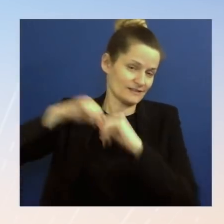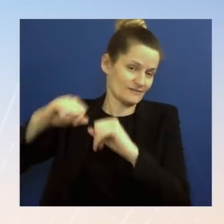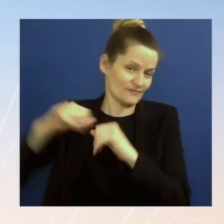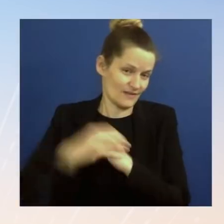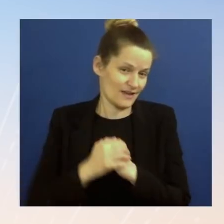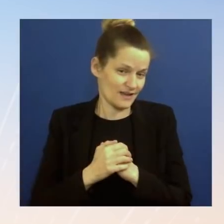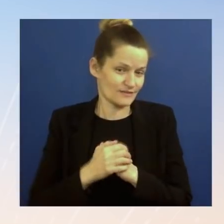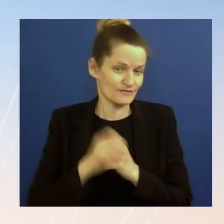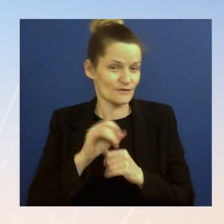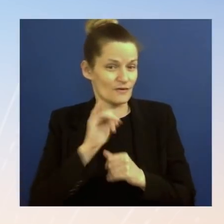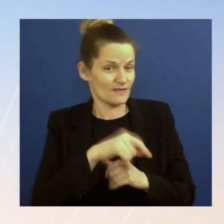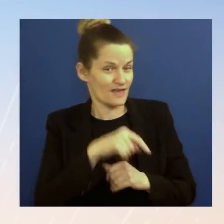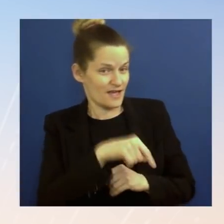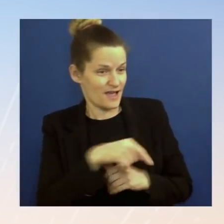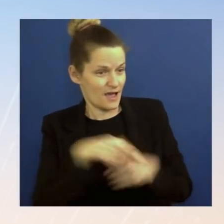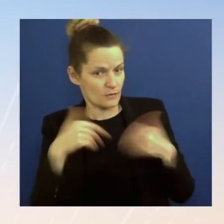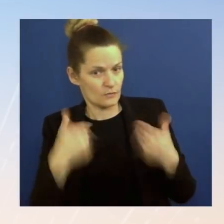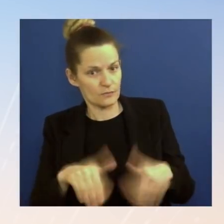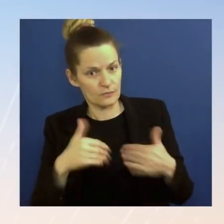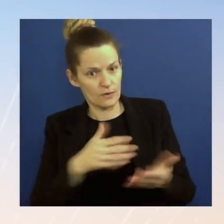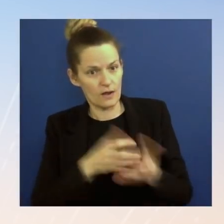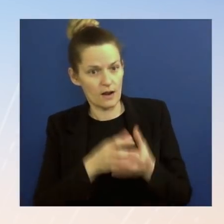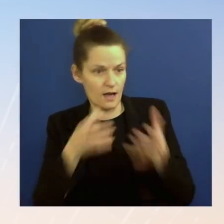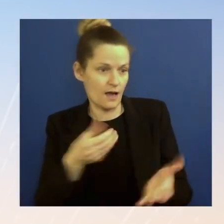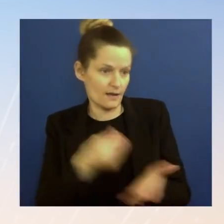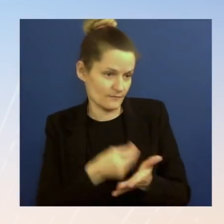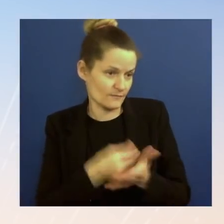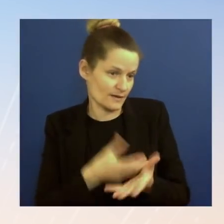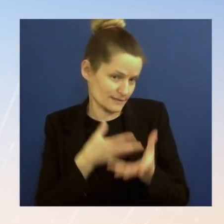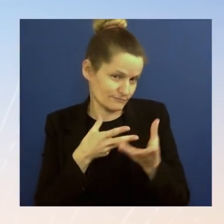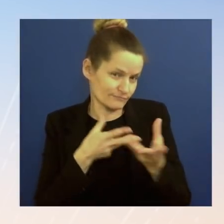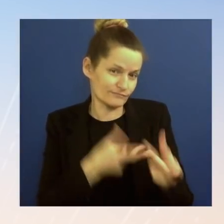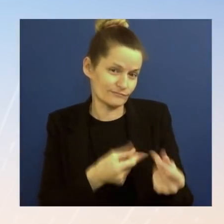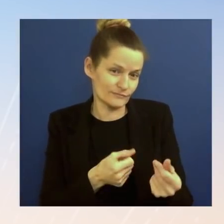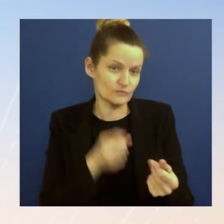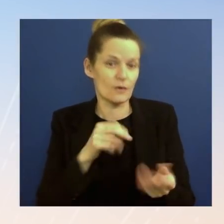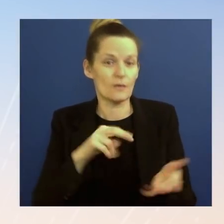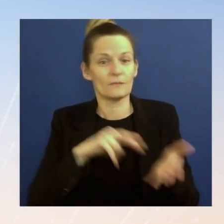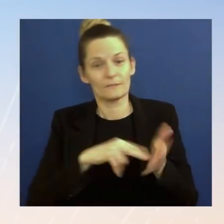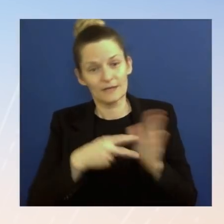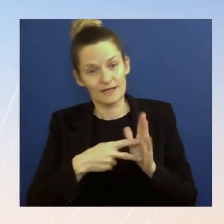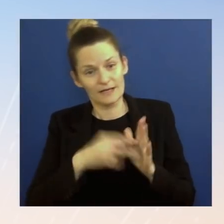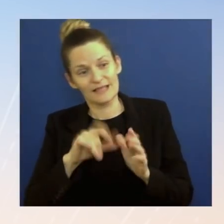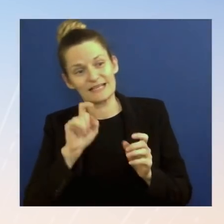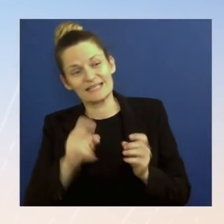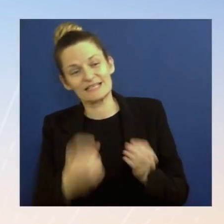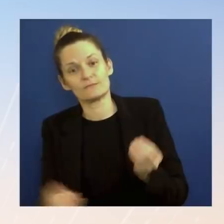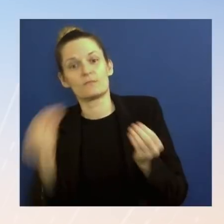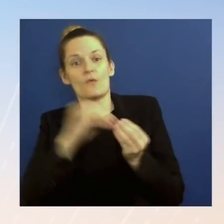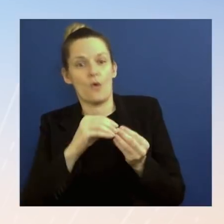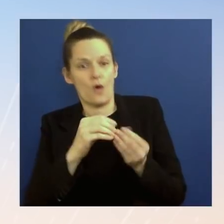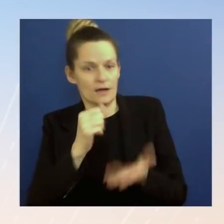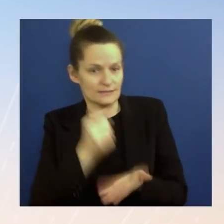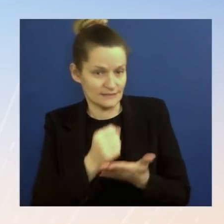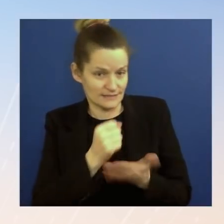which would enable us to provide even additional assistance to add to that package. The Press: Okay. And then just a quick follow-up to one of Josh's questions.